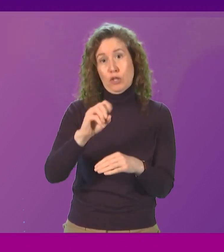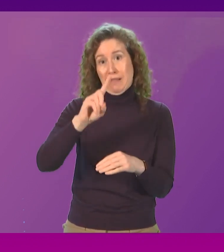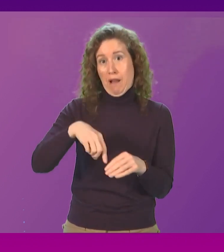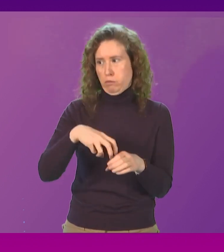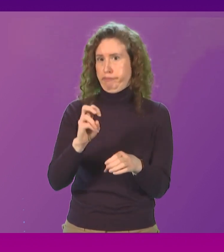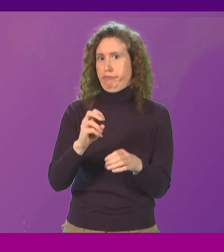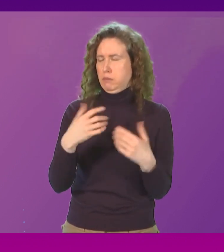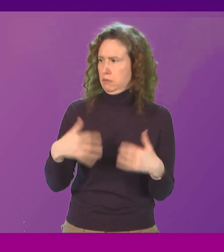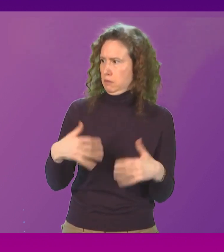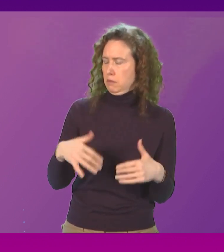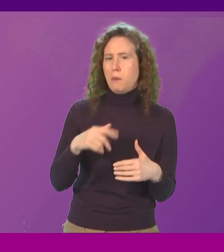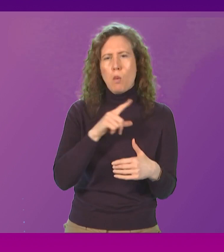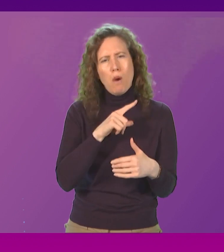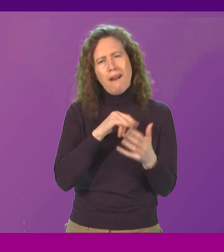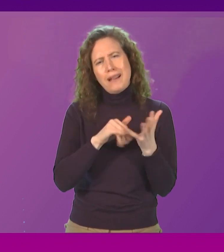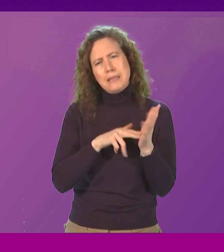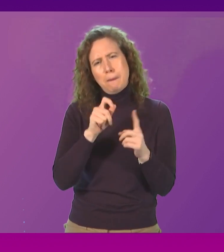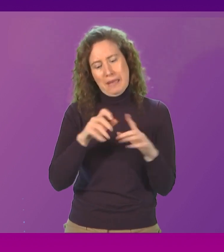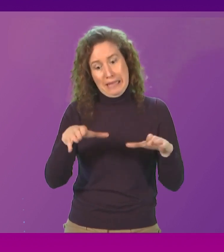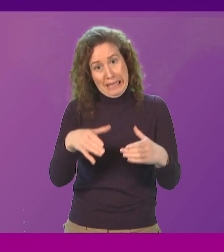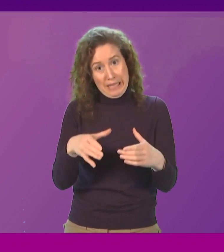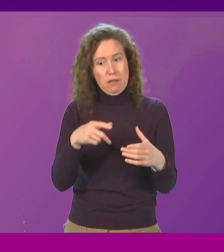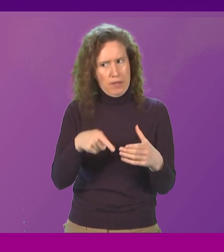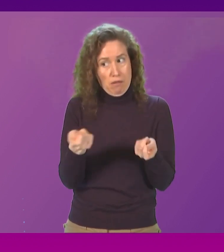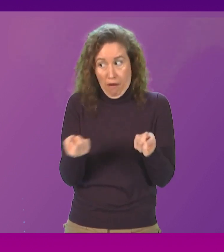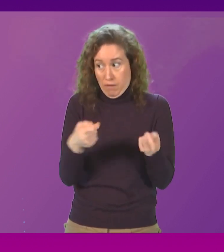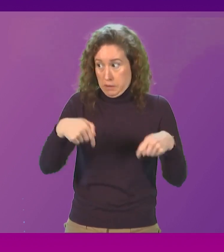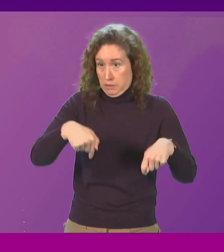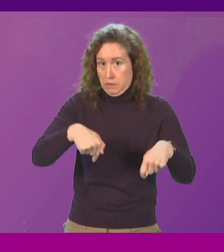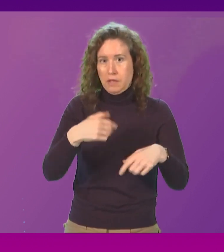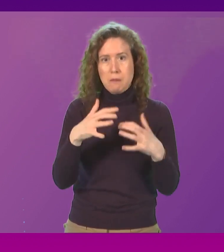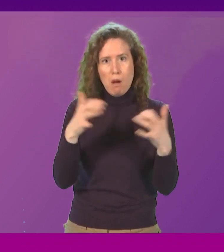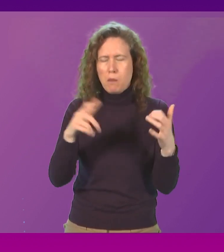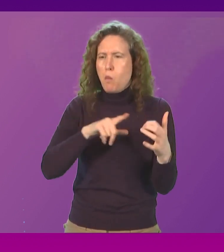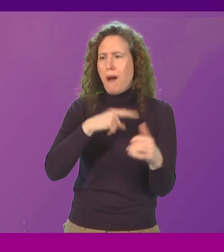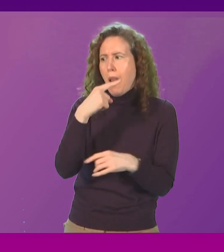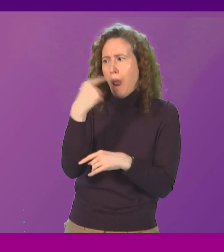party—the party of Government in this Parliament—lie to the press and the public?